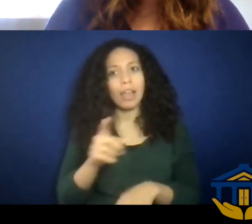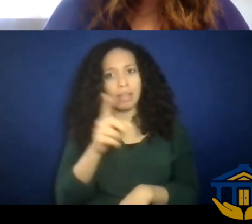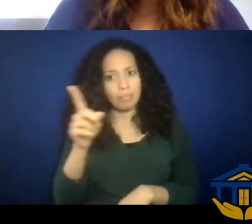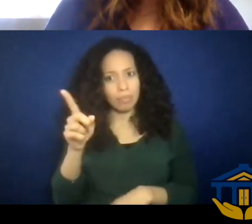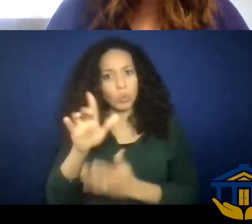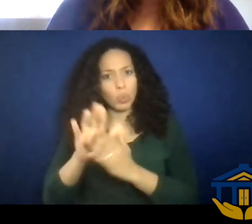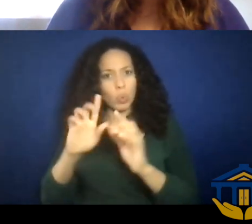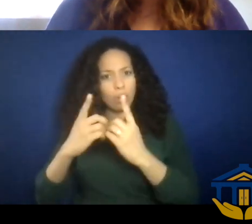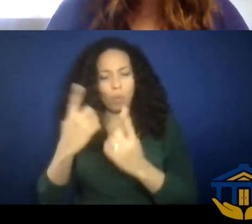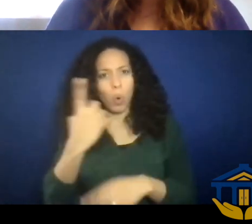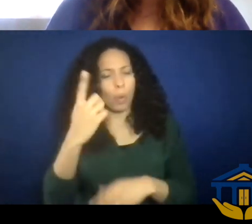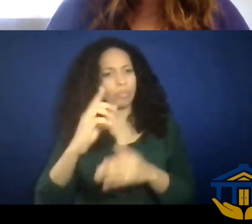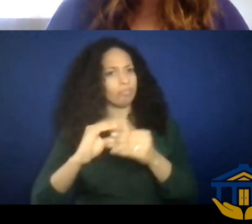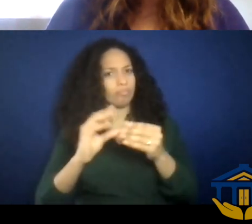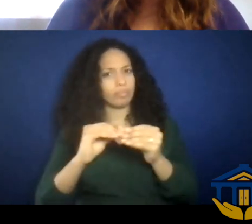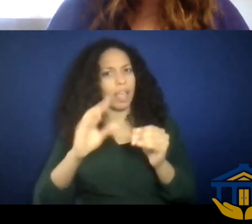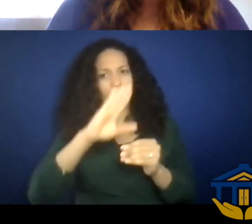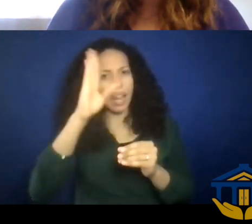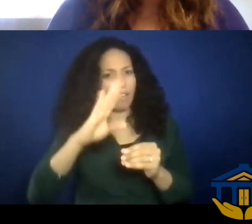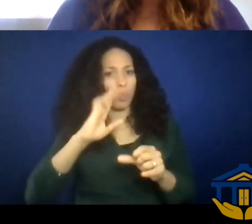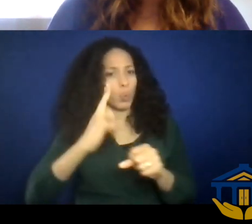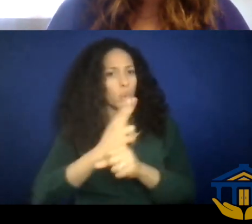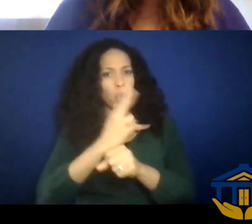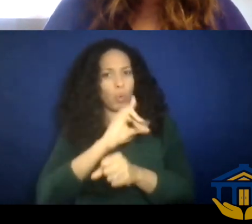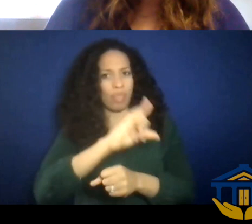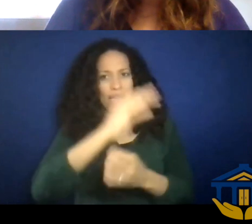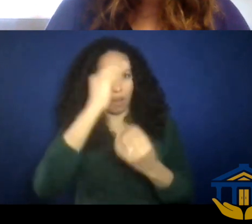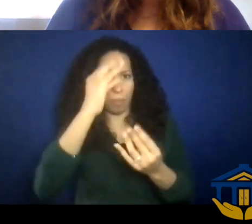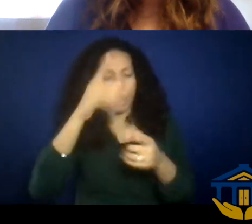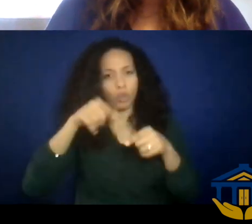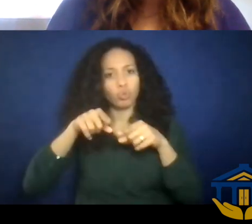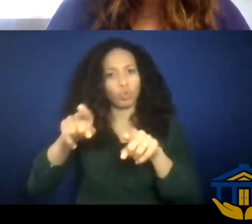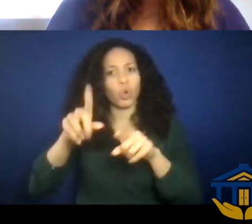in any dispute resolution or due process. It's merely for parents,